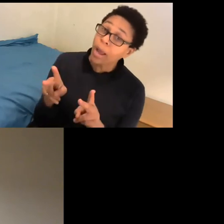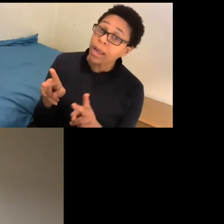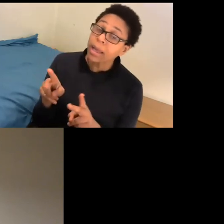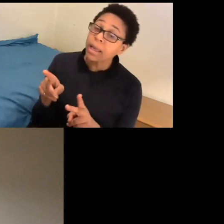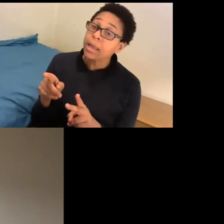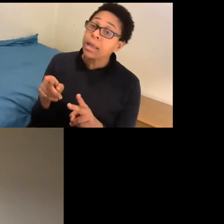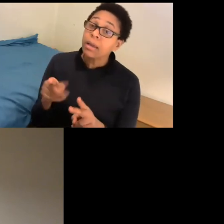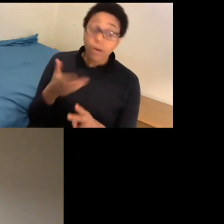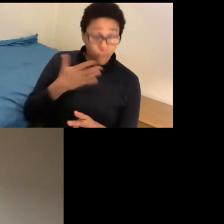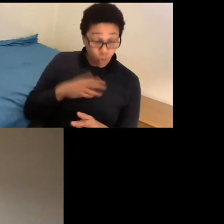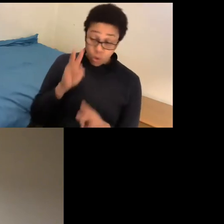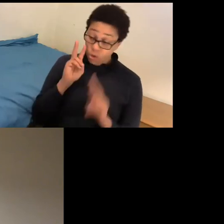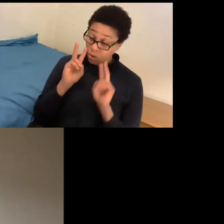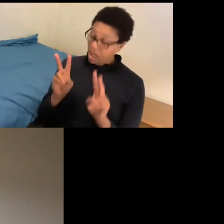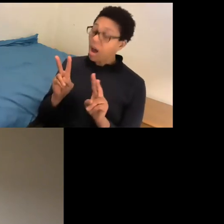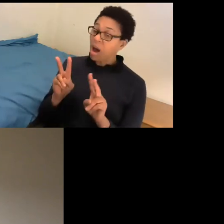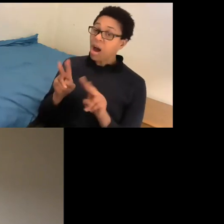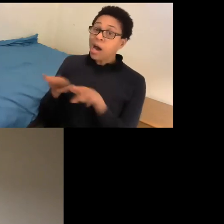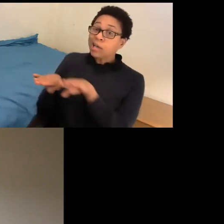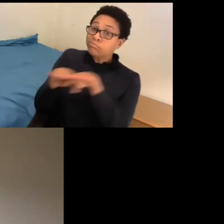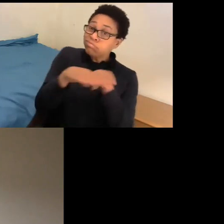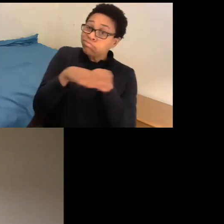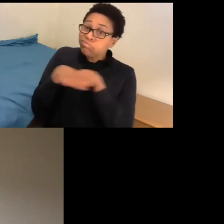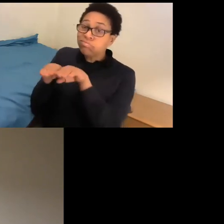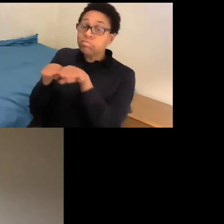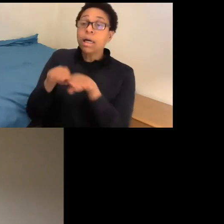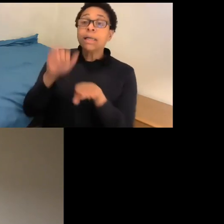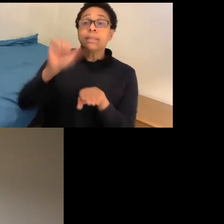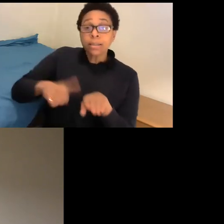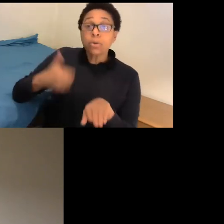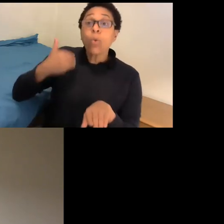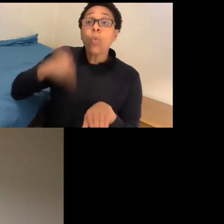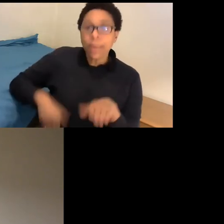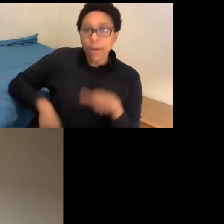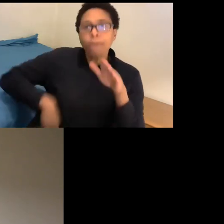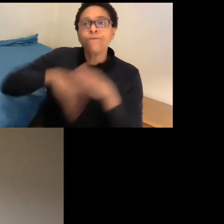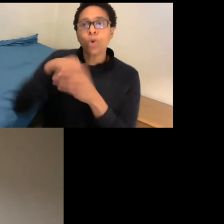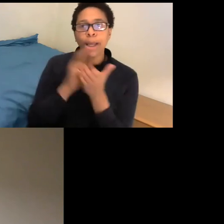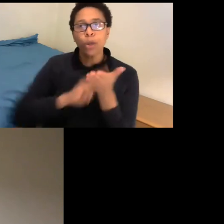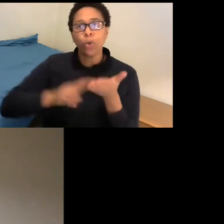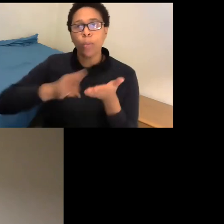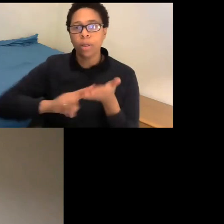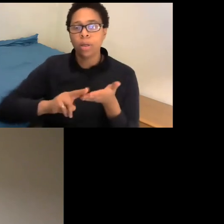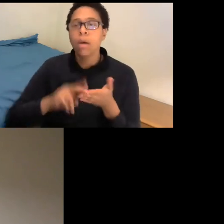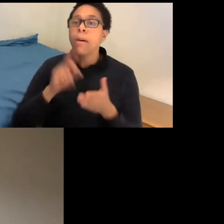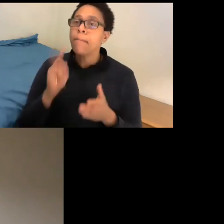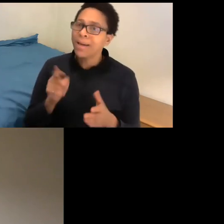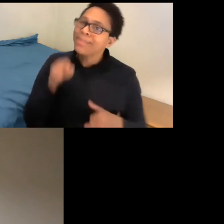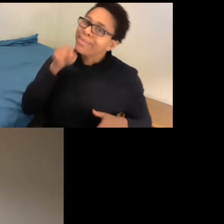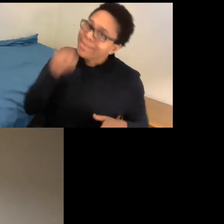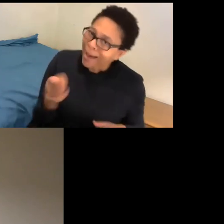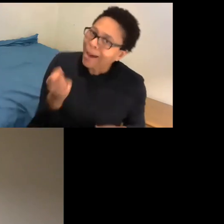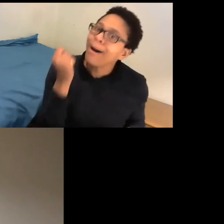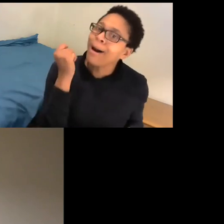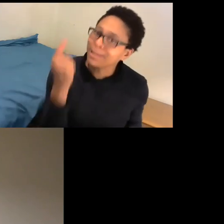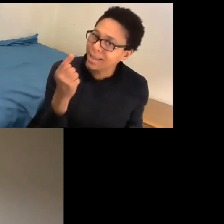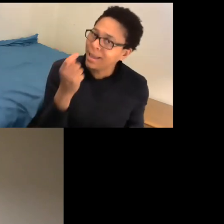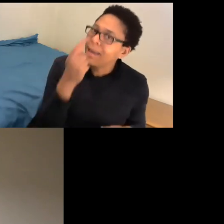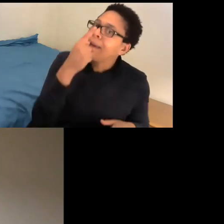fine, it's the idea that women are fully human. But that idea can take different forms in different circumstances. And it